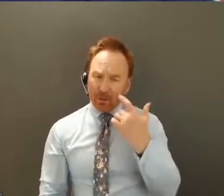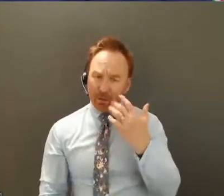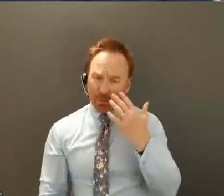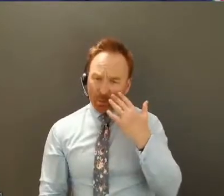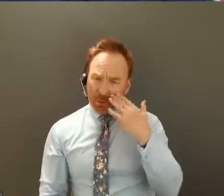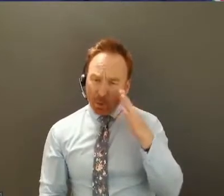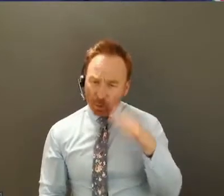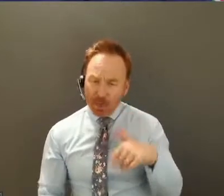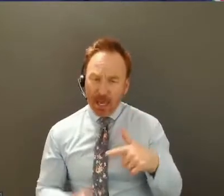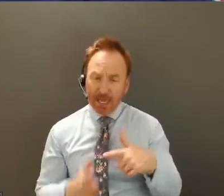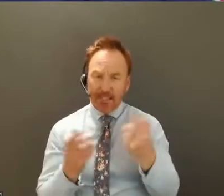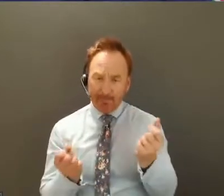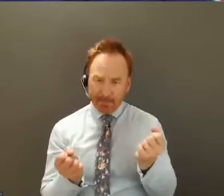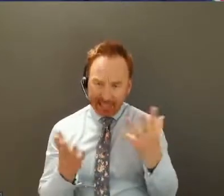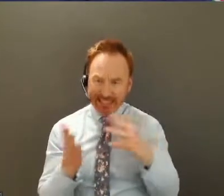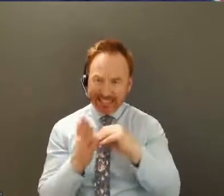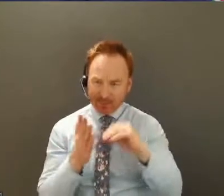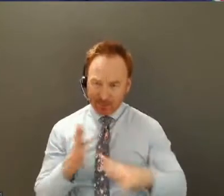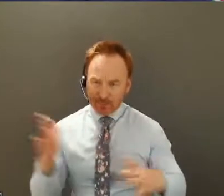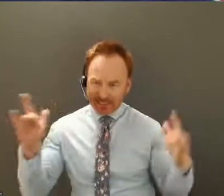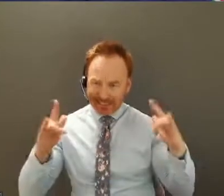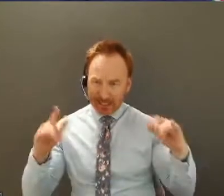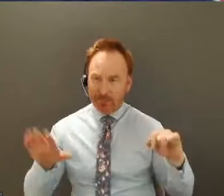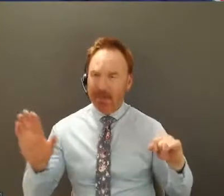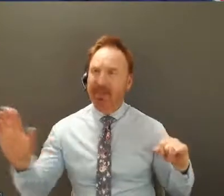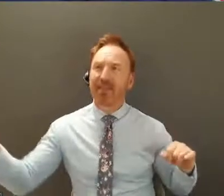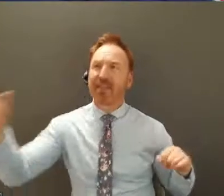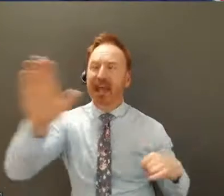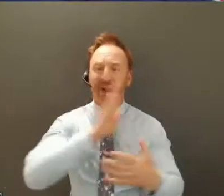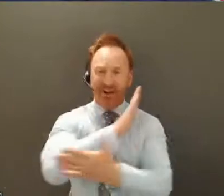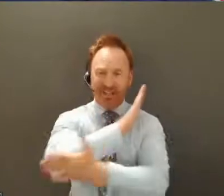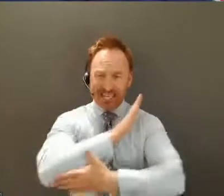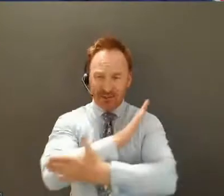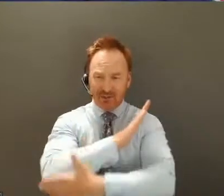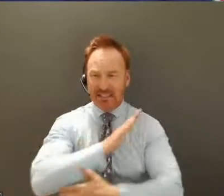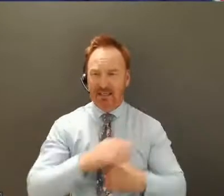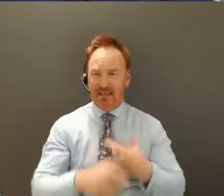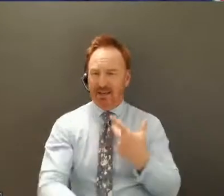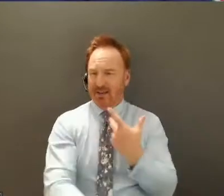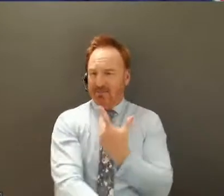The reason is that when -- the gap between the actual